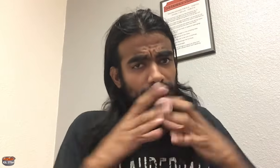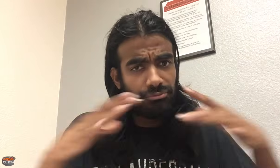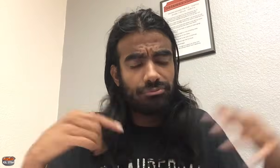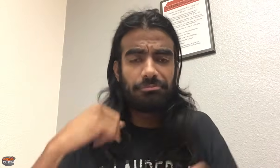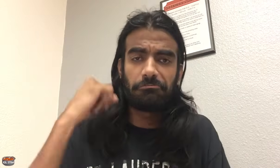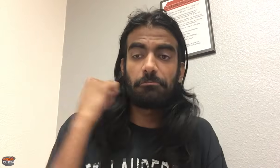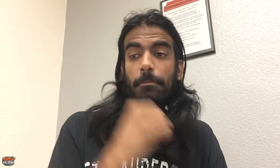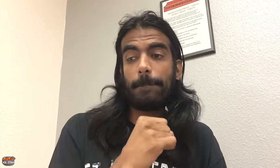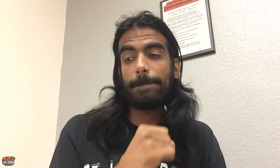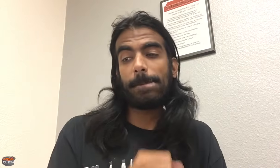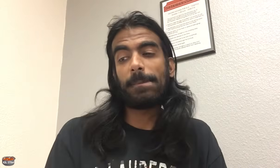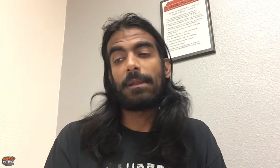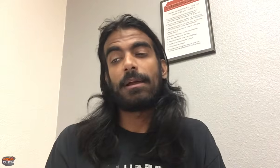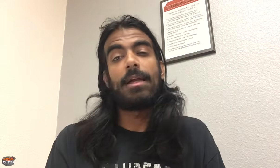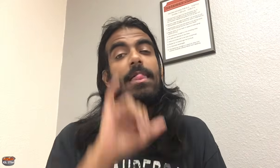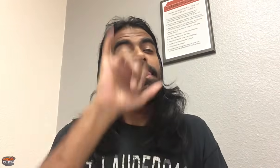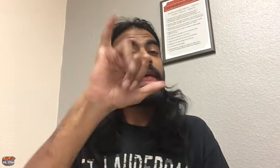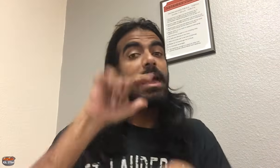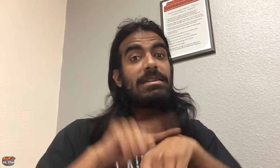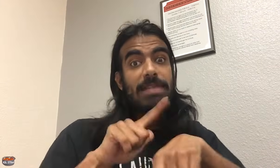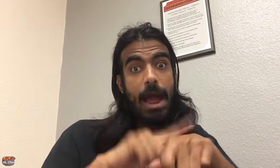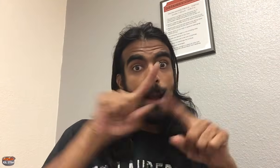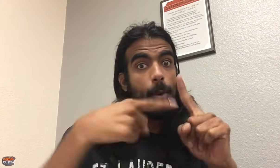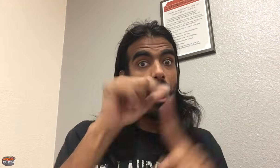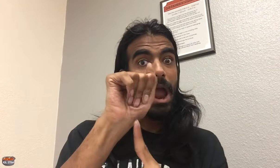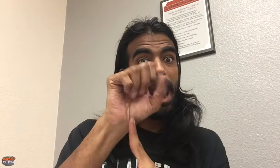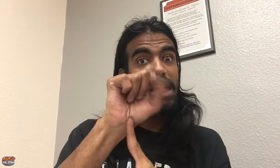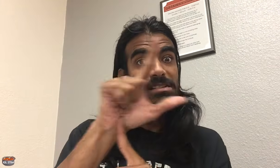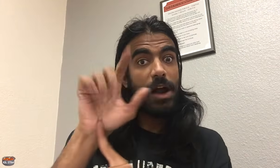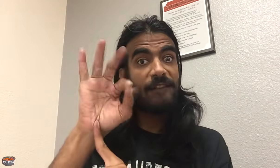It just encourages Deaf people to make even more films.